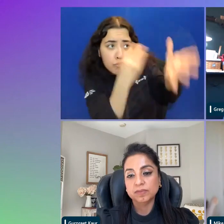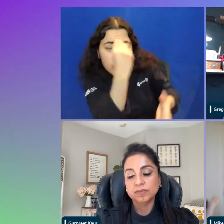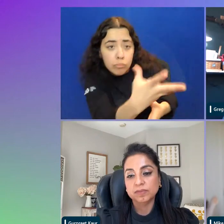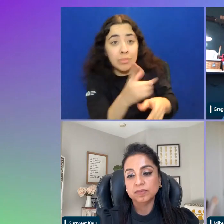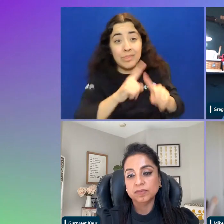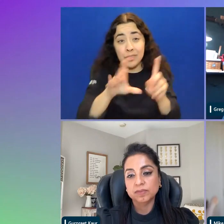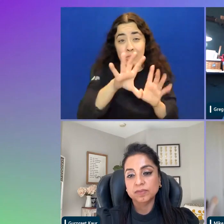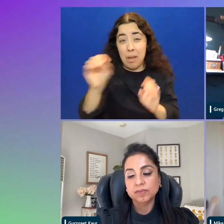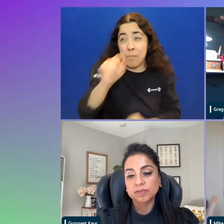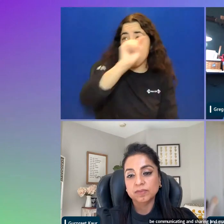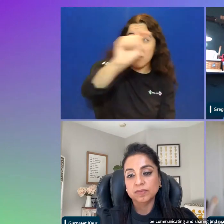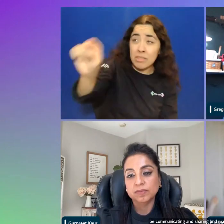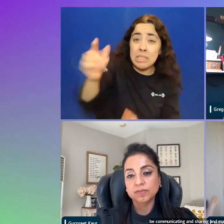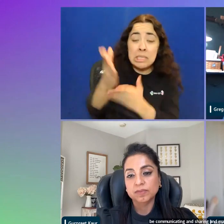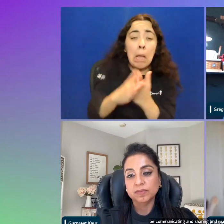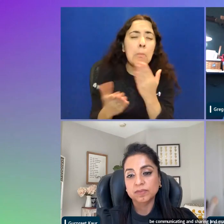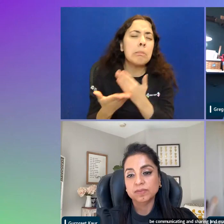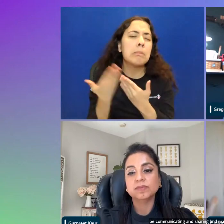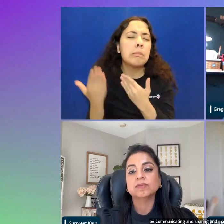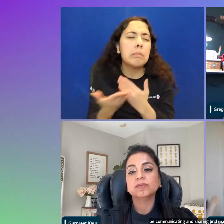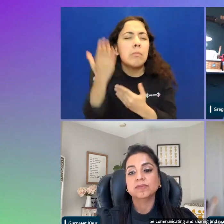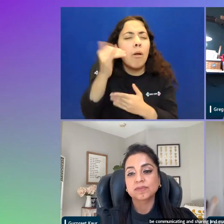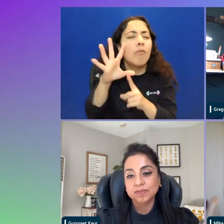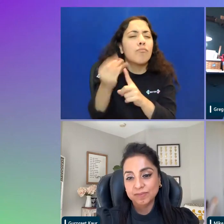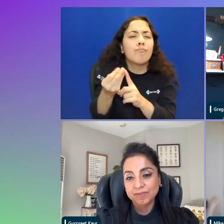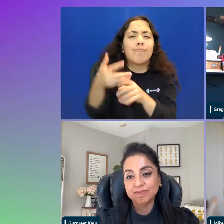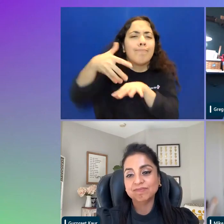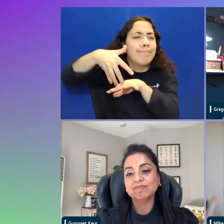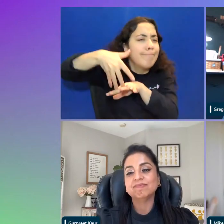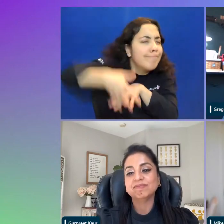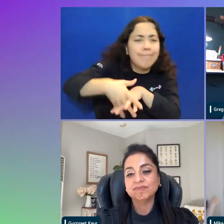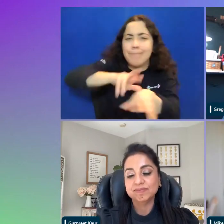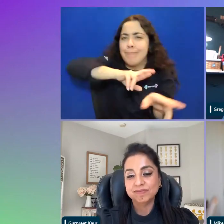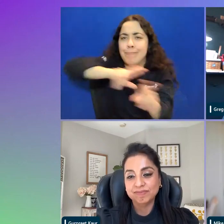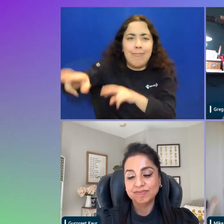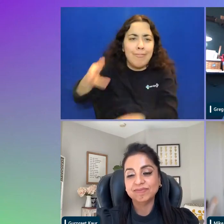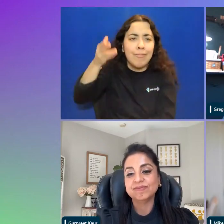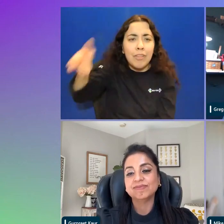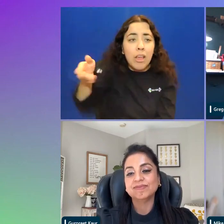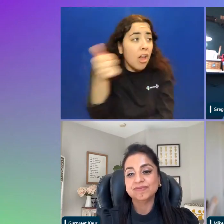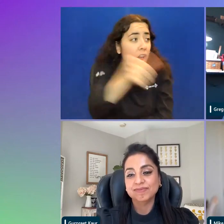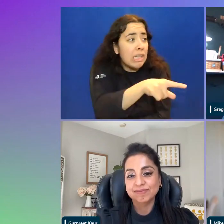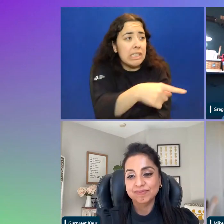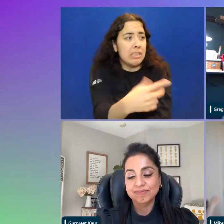those have been really easy because the culture is there in in other places. That's not the culture. And you have to